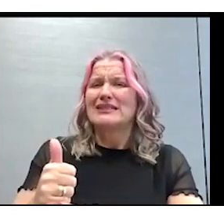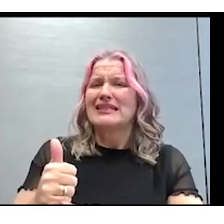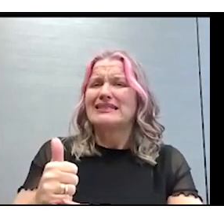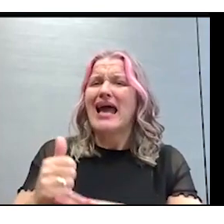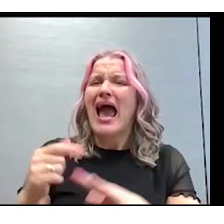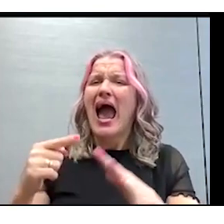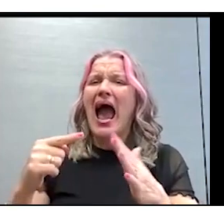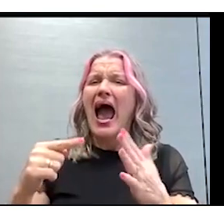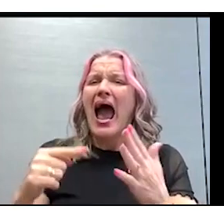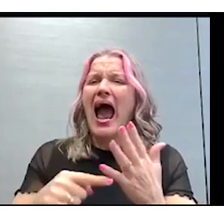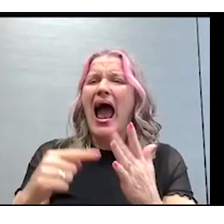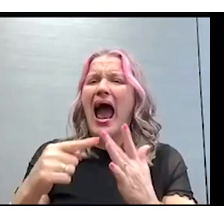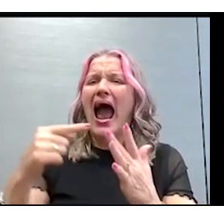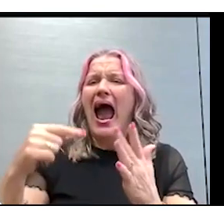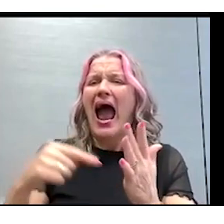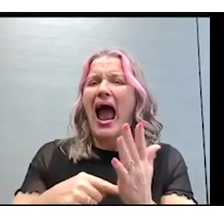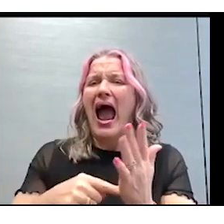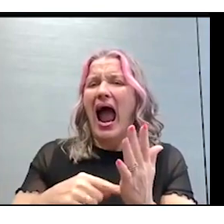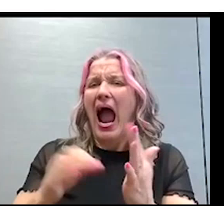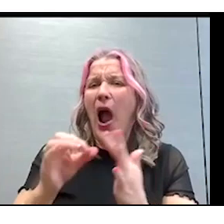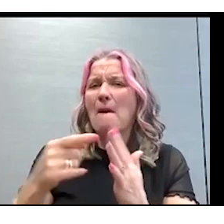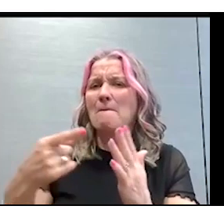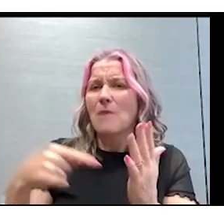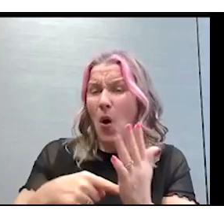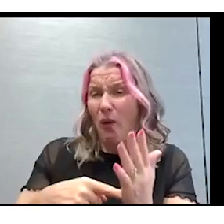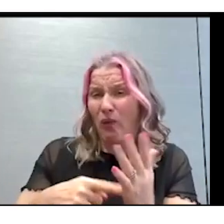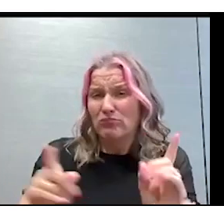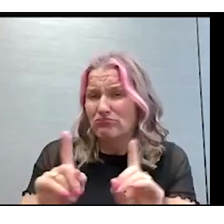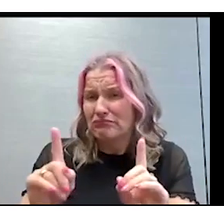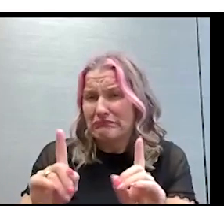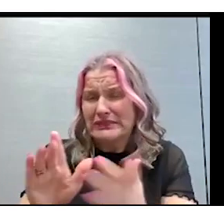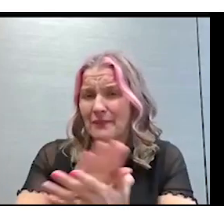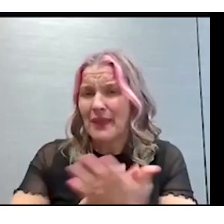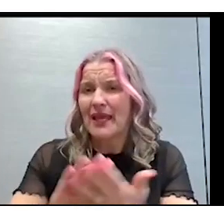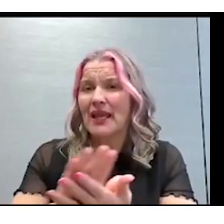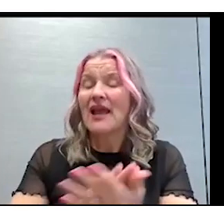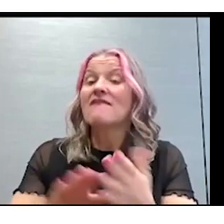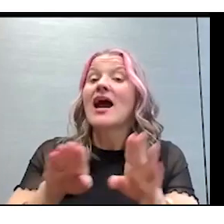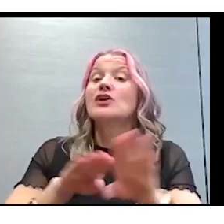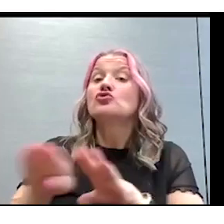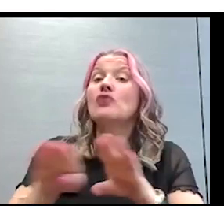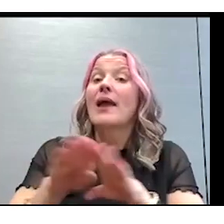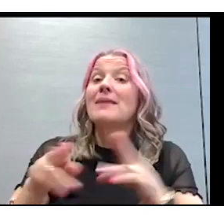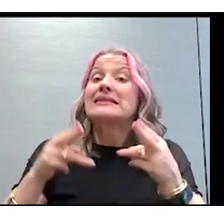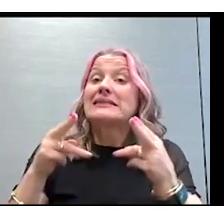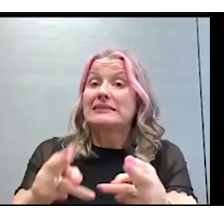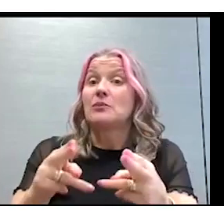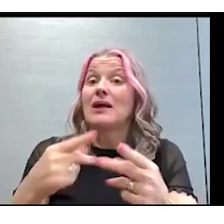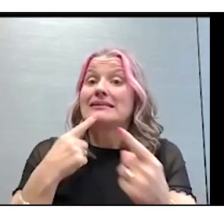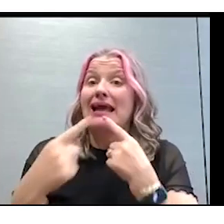If I train my system on specific data and then it suddenly starts making up